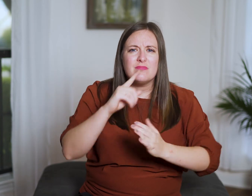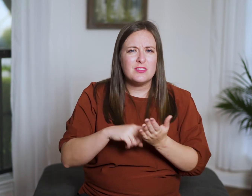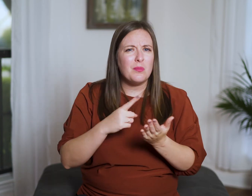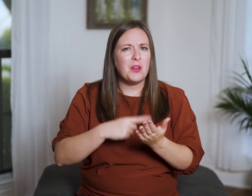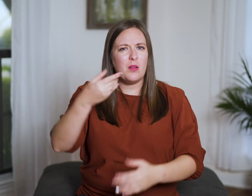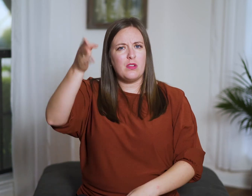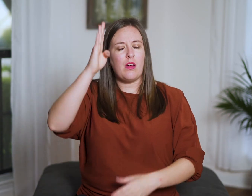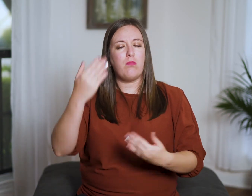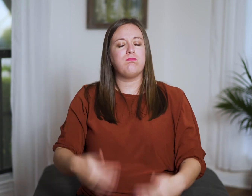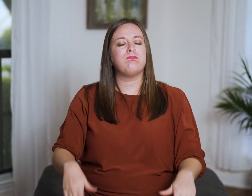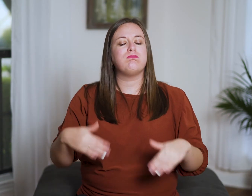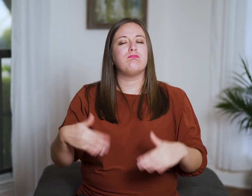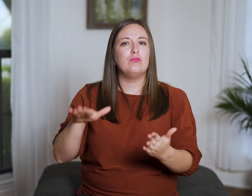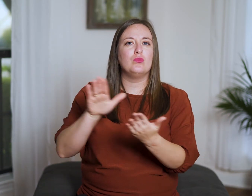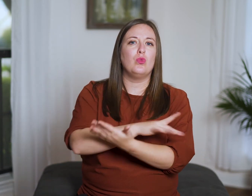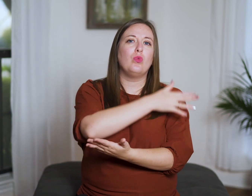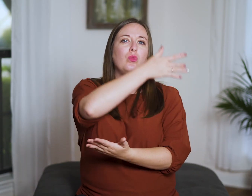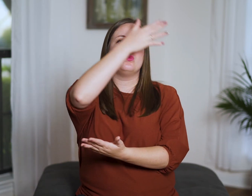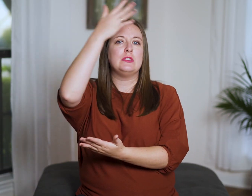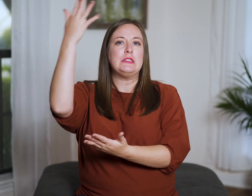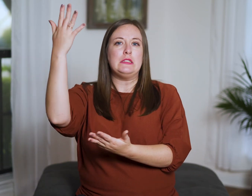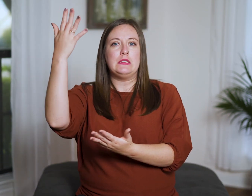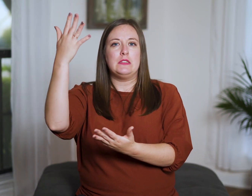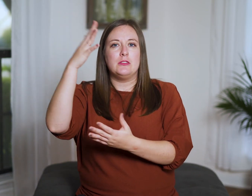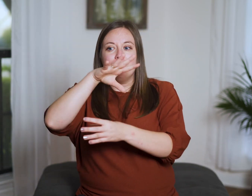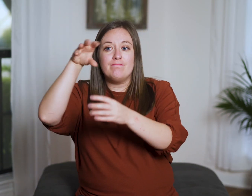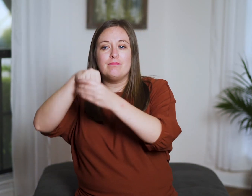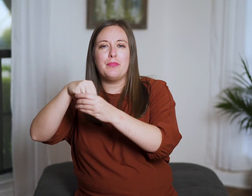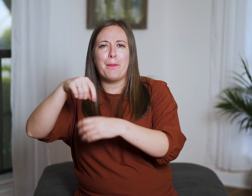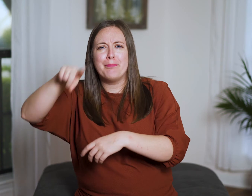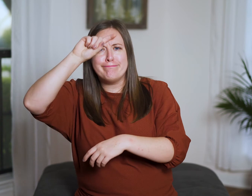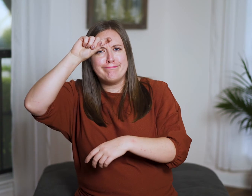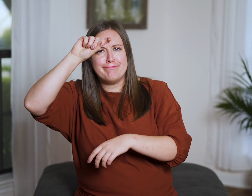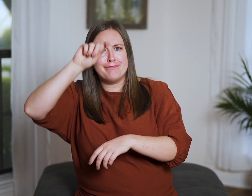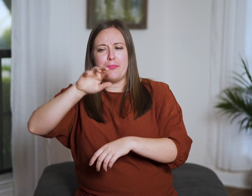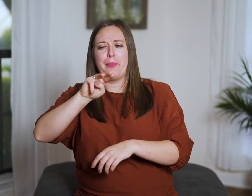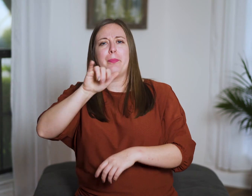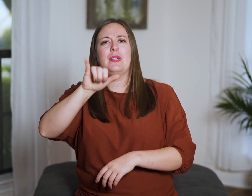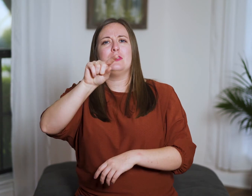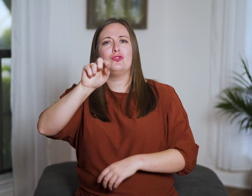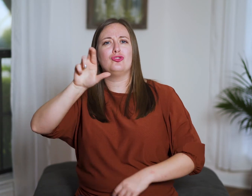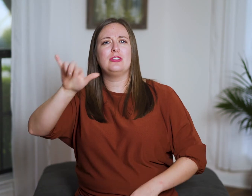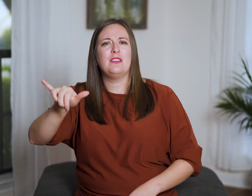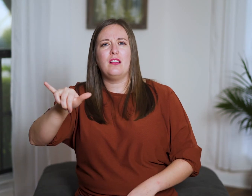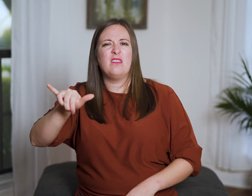Sometimes God is more glorified in mystery